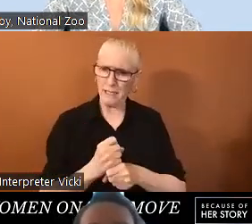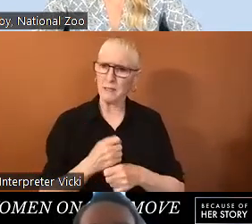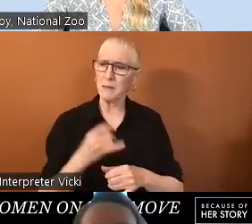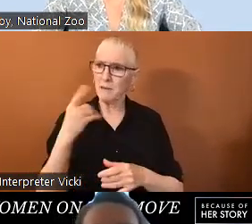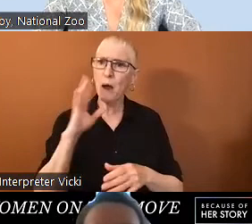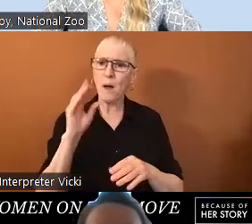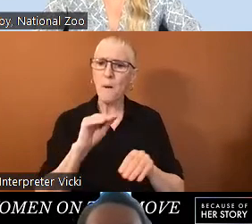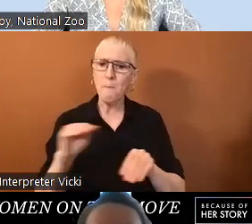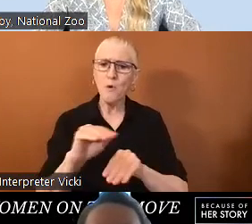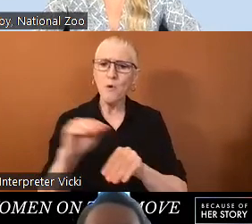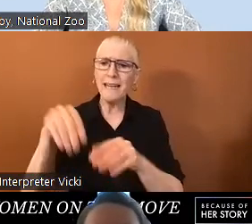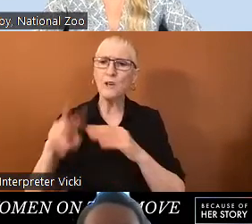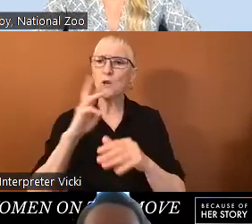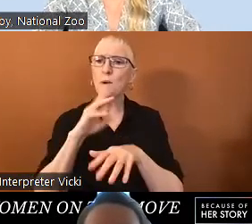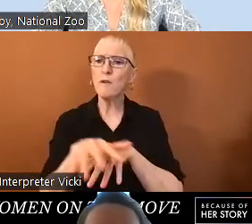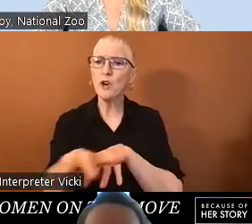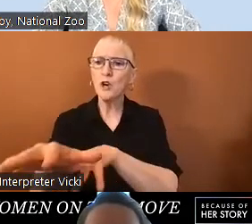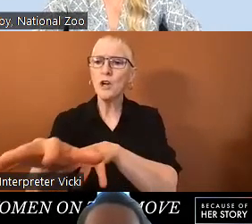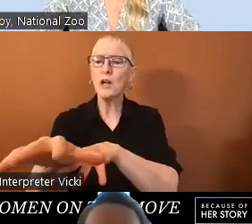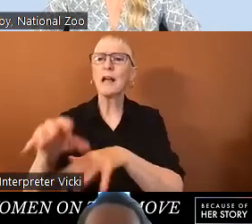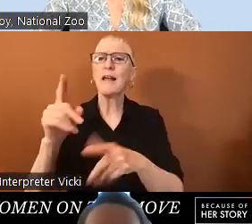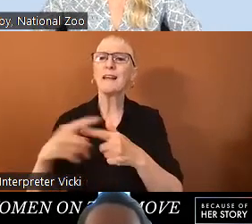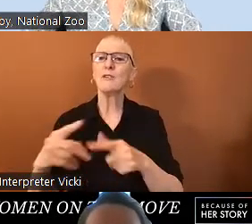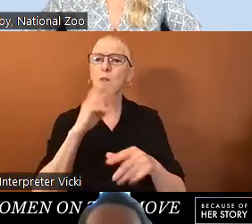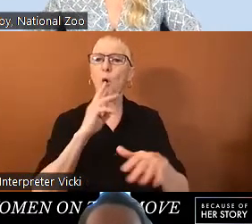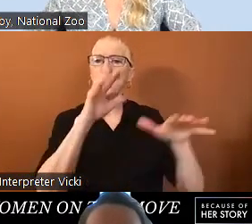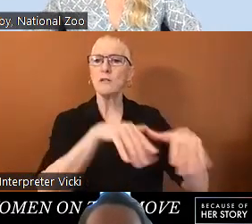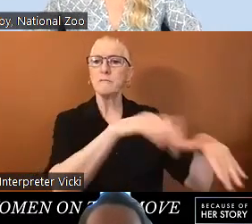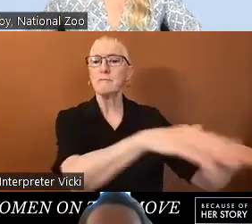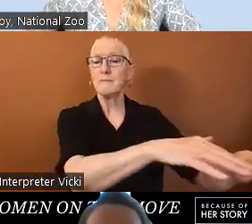into the river and back out into the ocean, so they'll be all over the place. >>Kim: That's what